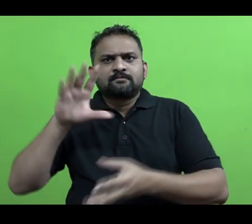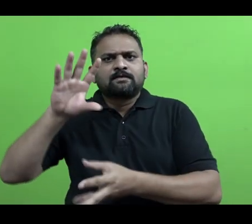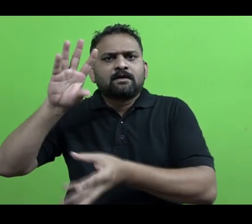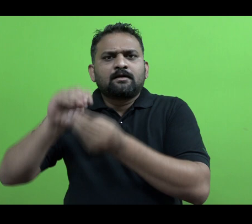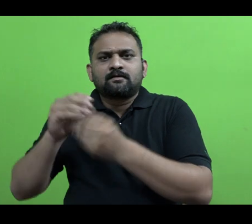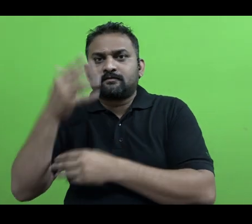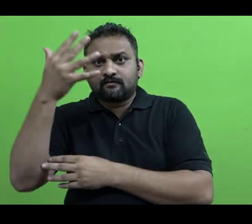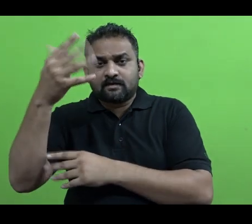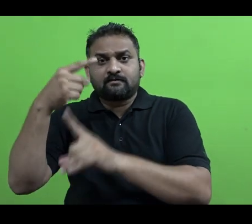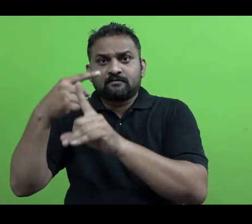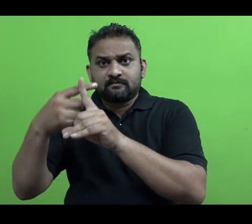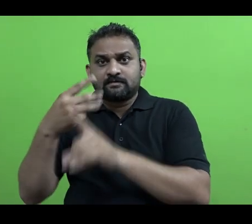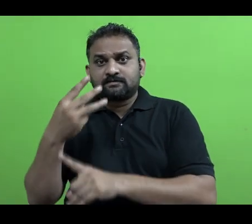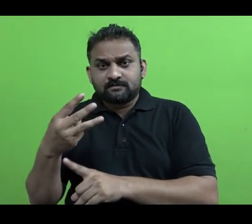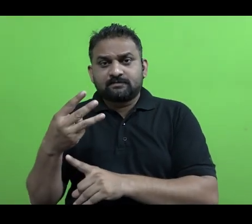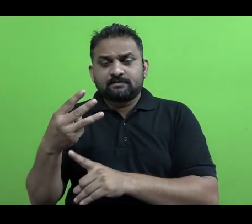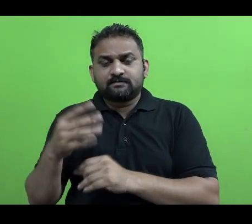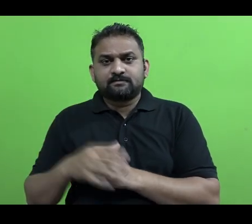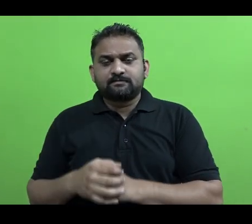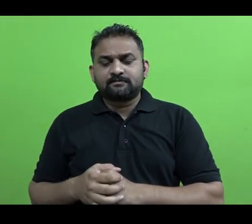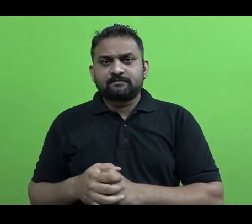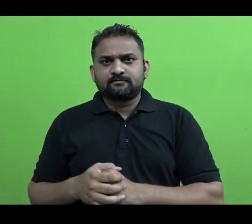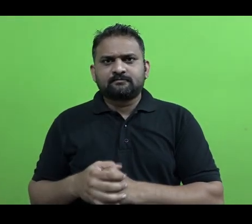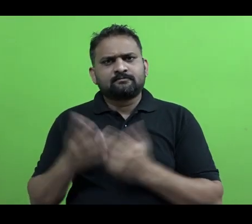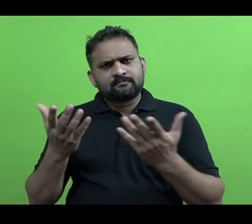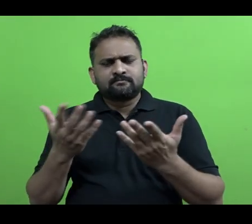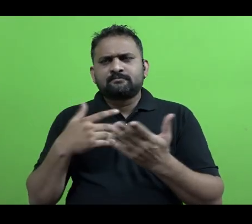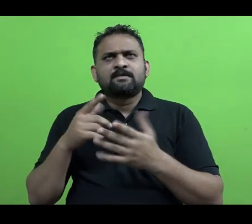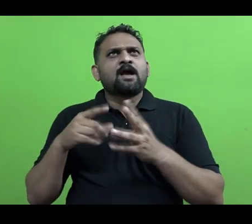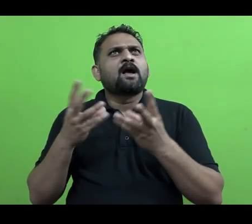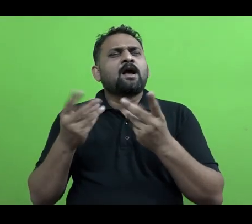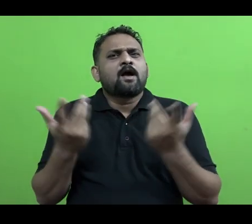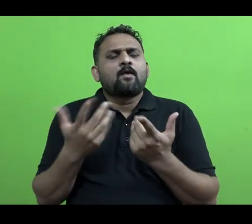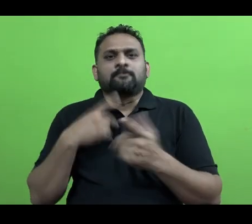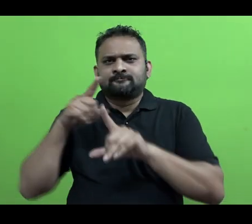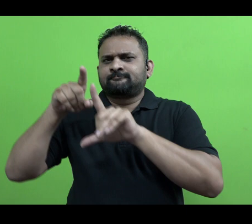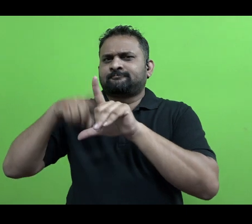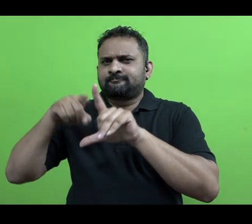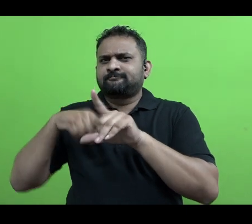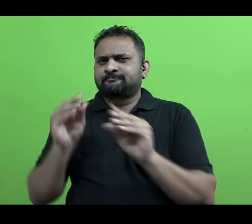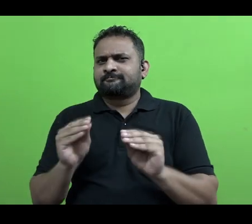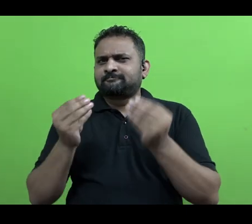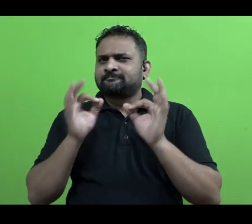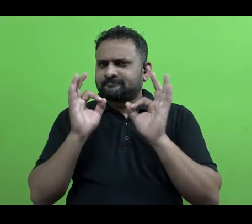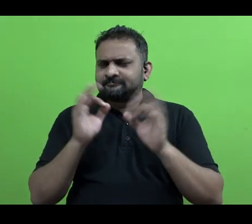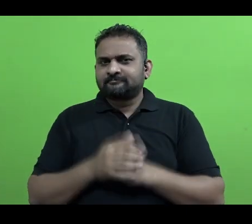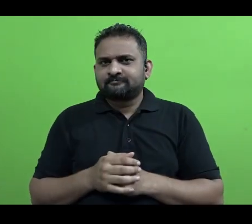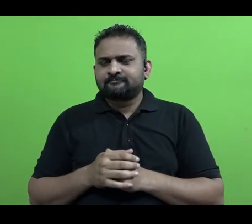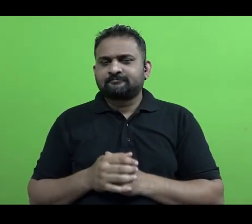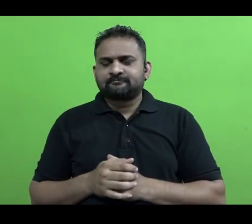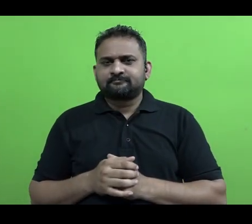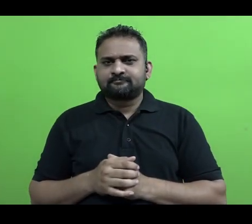So we need to add five plus 3. Let's take the help of some lines to add these numbers.